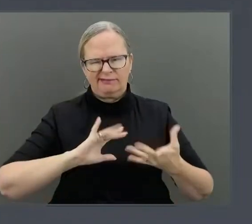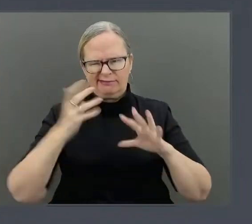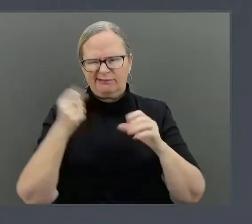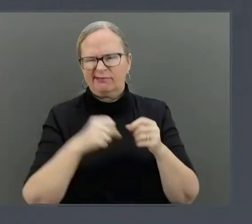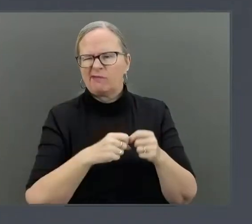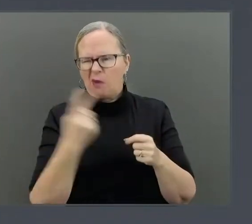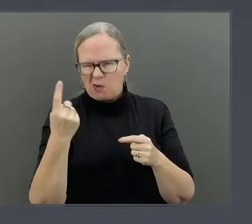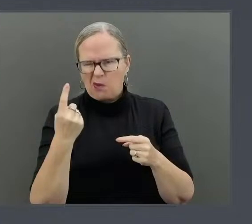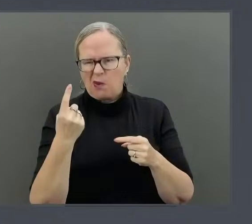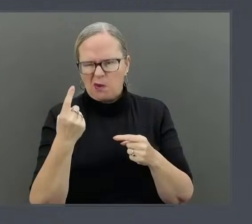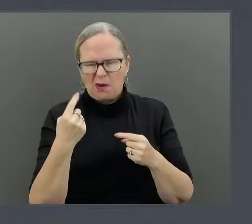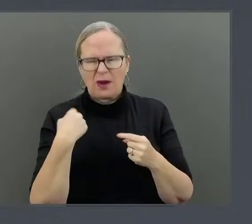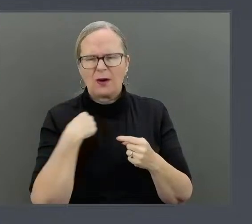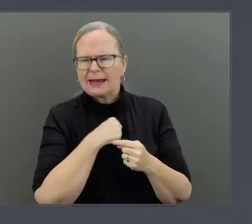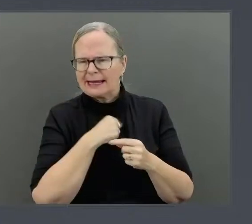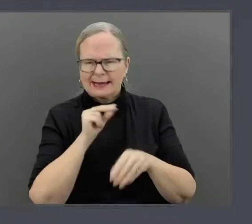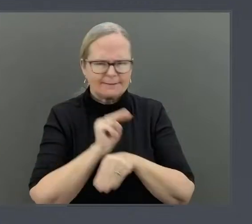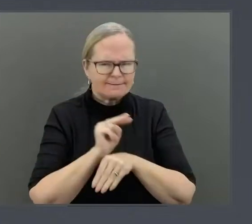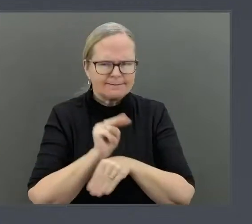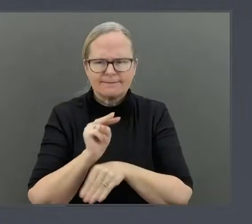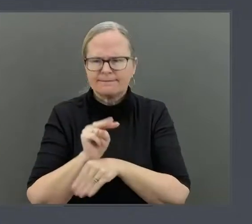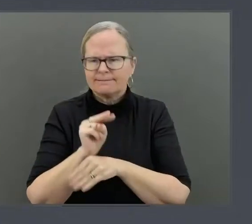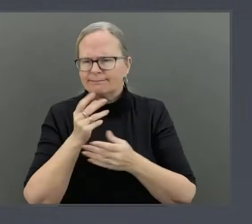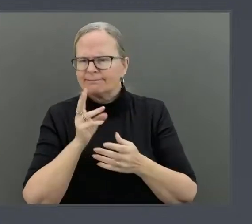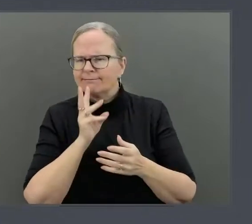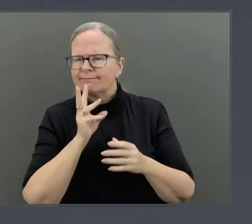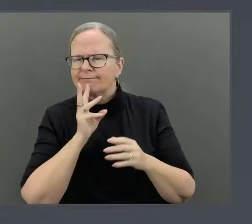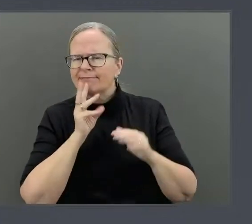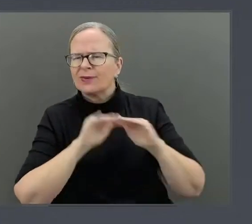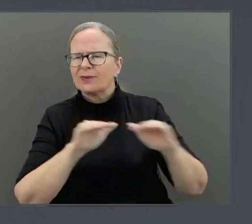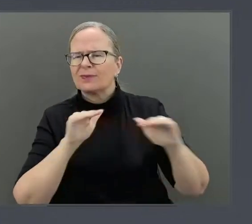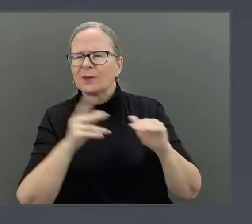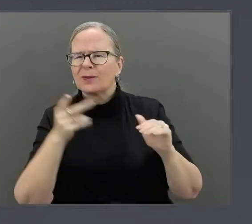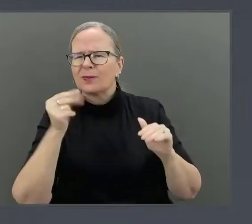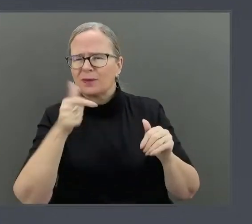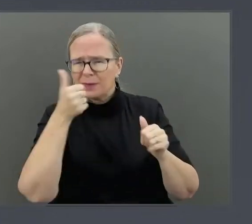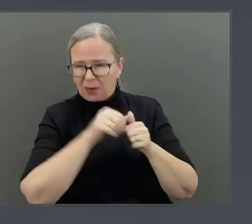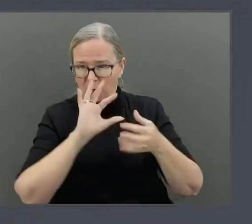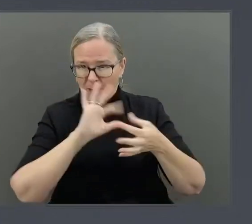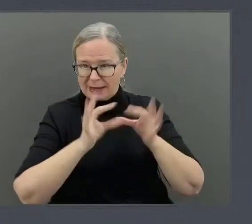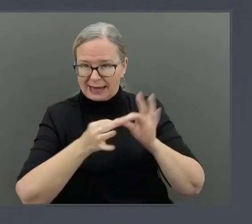swimming pools worth of water compared to our typical usage and that's a gold medal effort